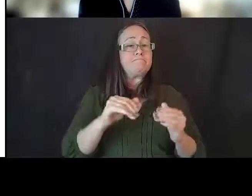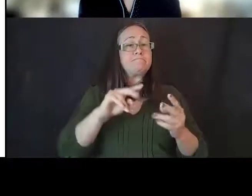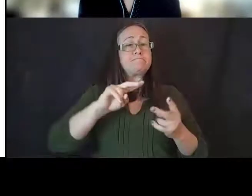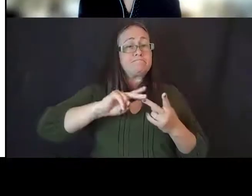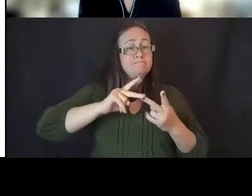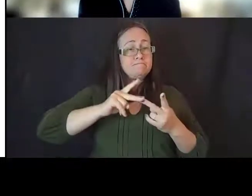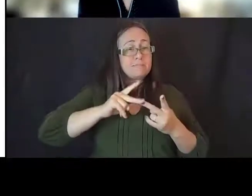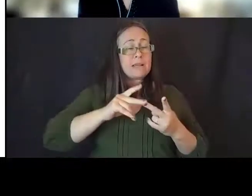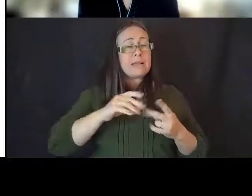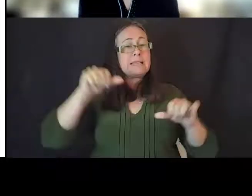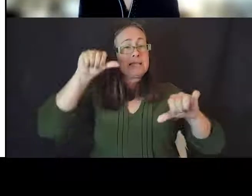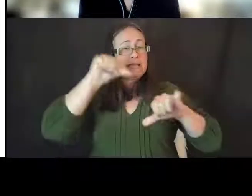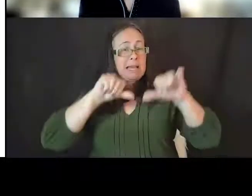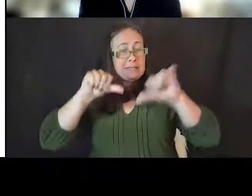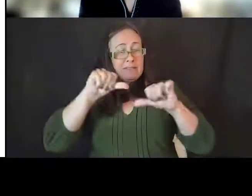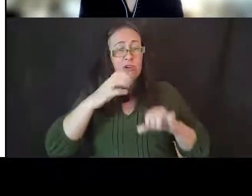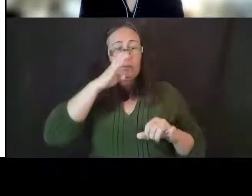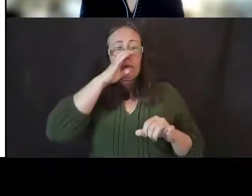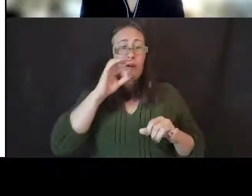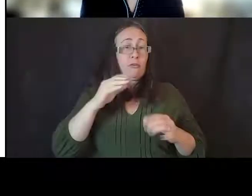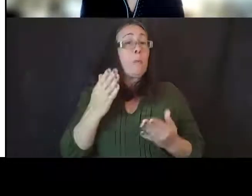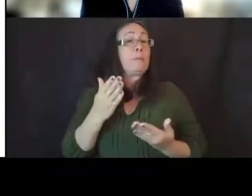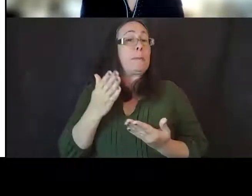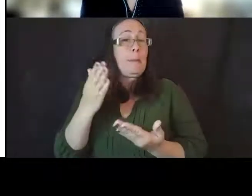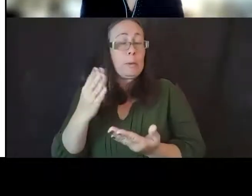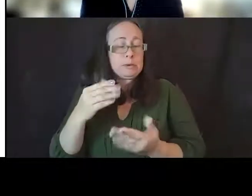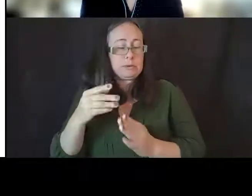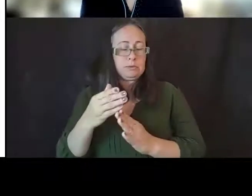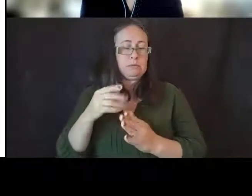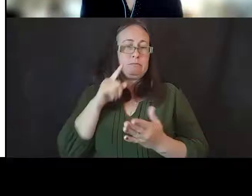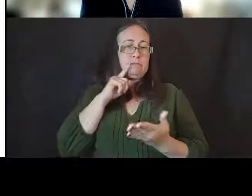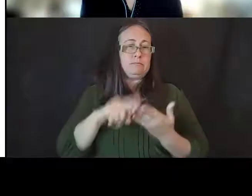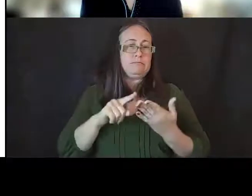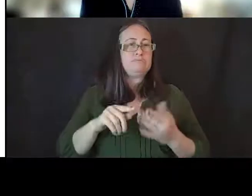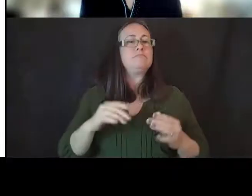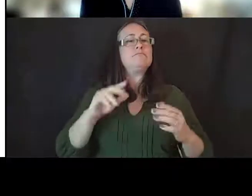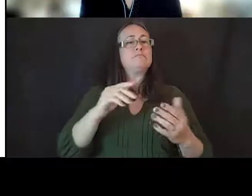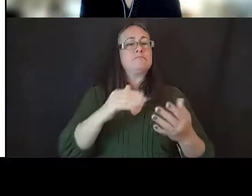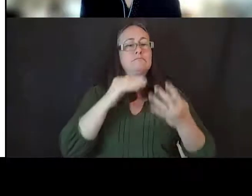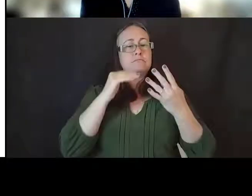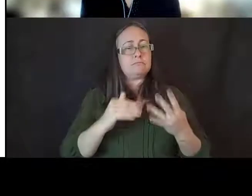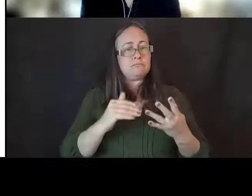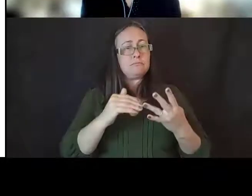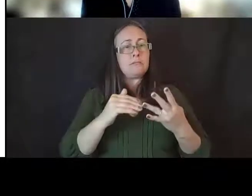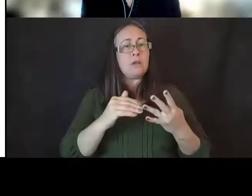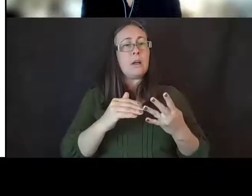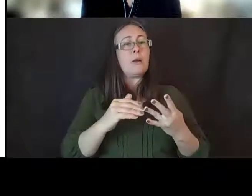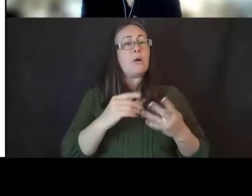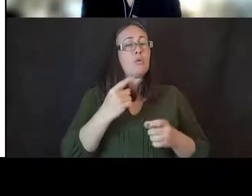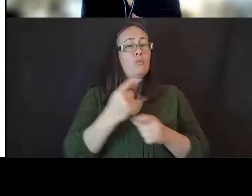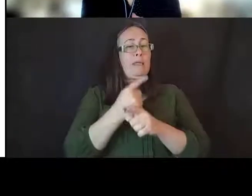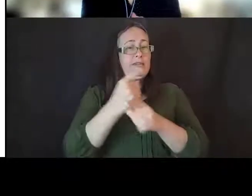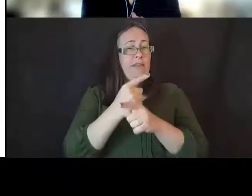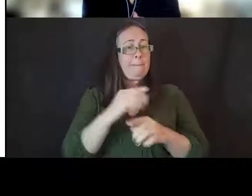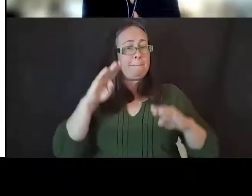of the proposed research, and then the third one is relevant biological variables, such as sex, that we want to consider those,